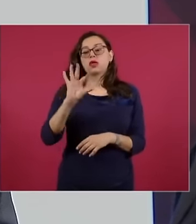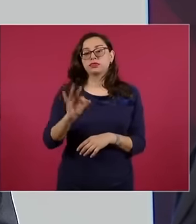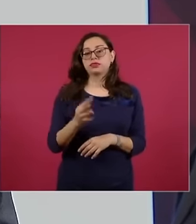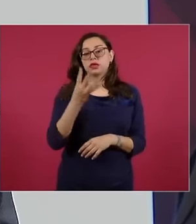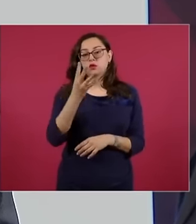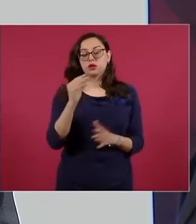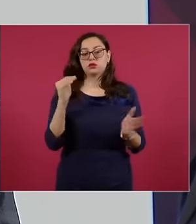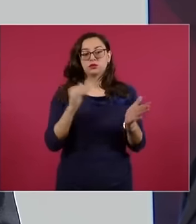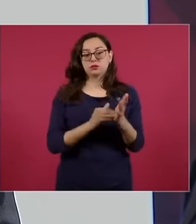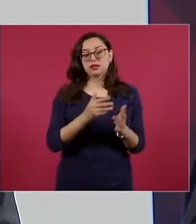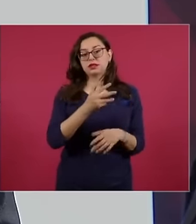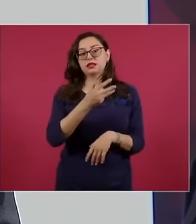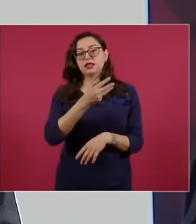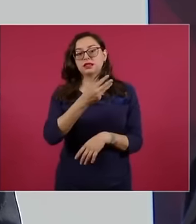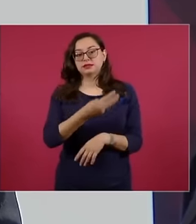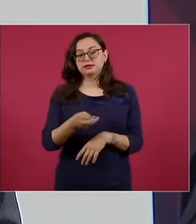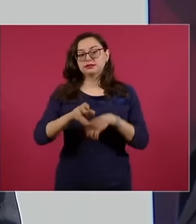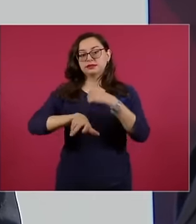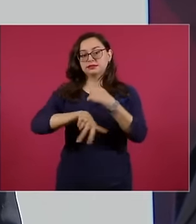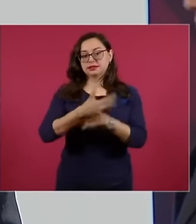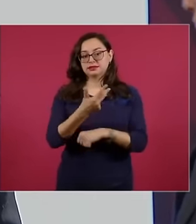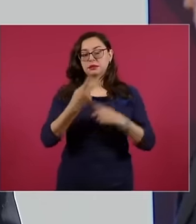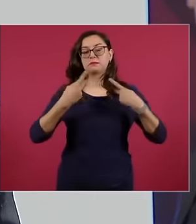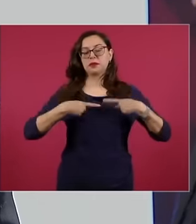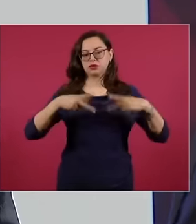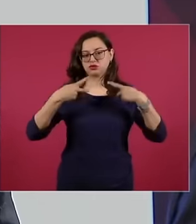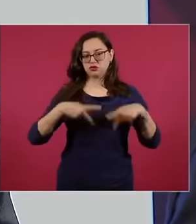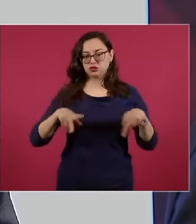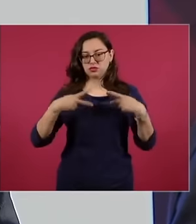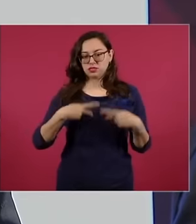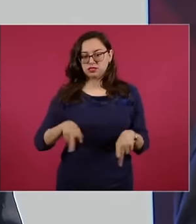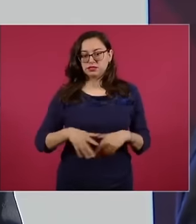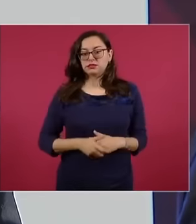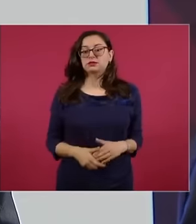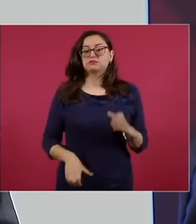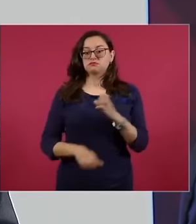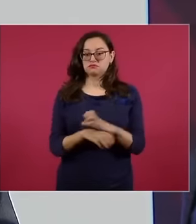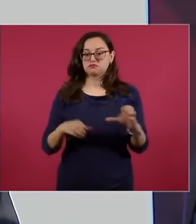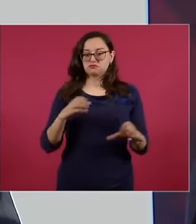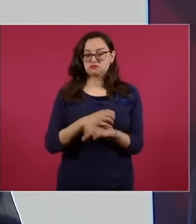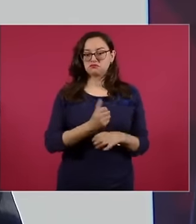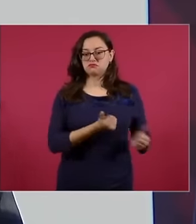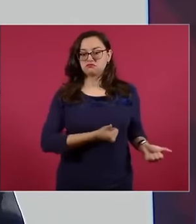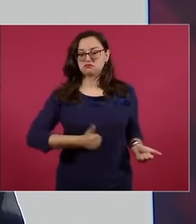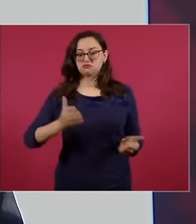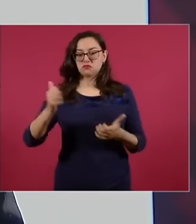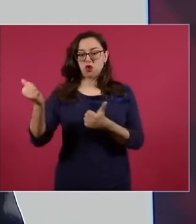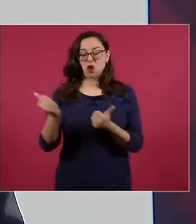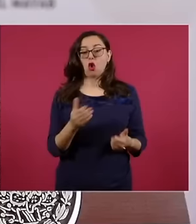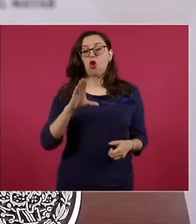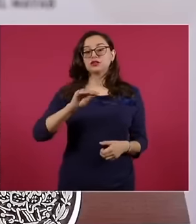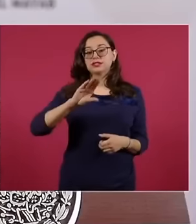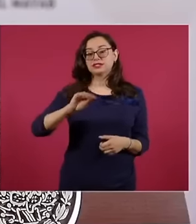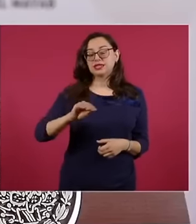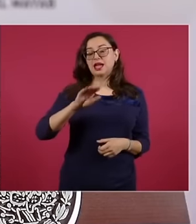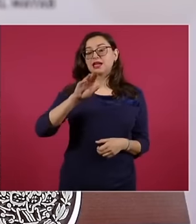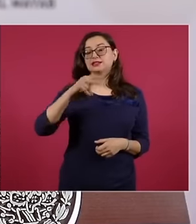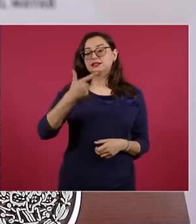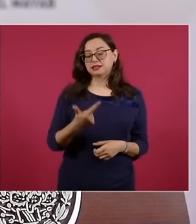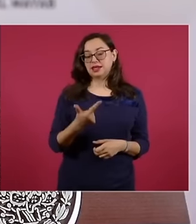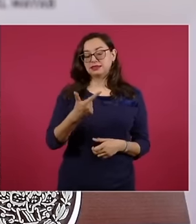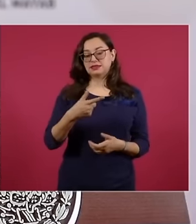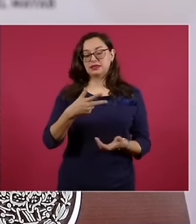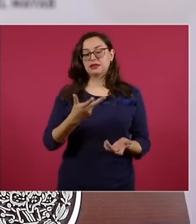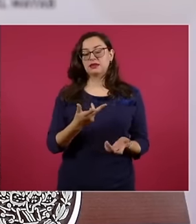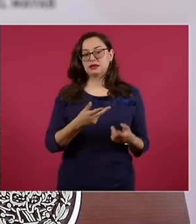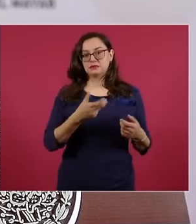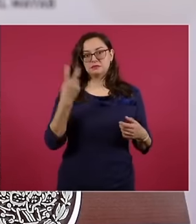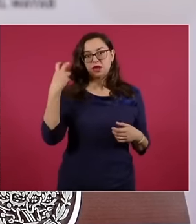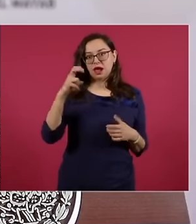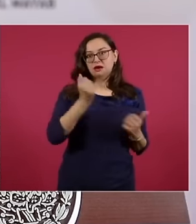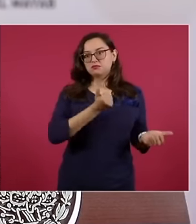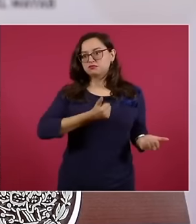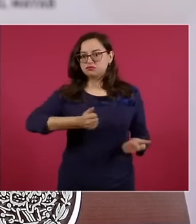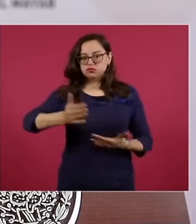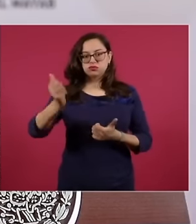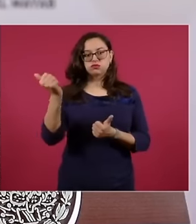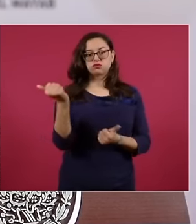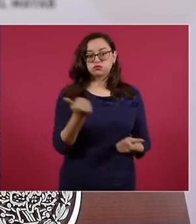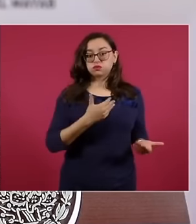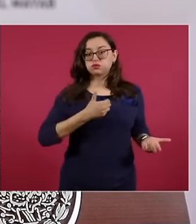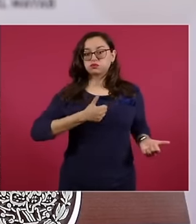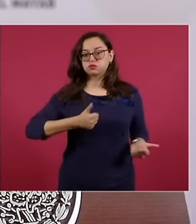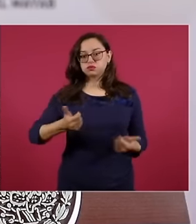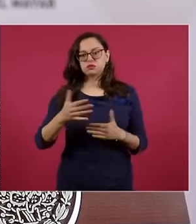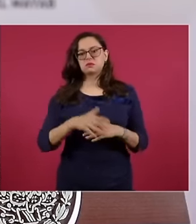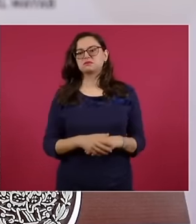people in cargo. We have made 87. trips 109,665 tons of cargo, ranging from clay, corn,